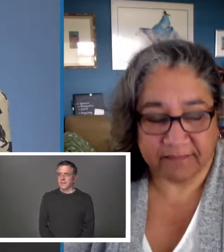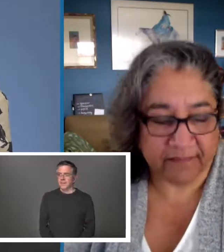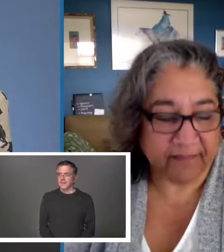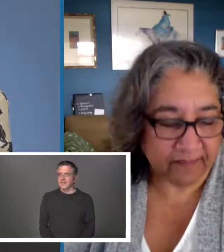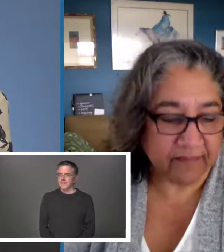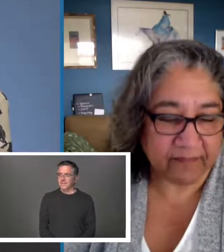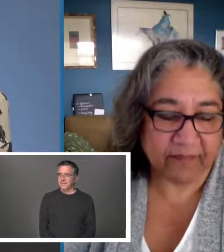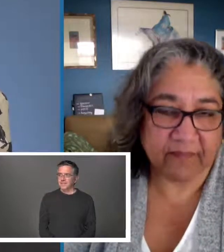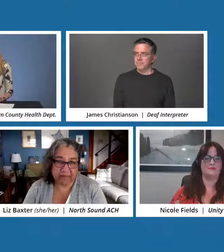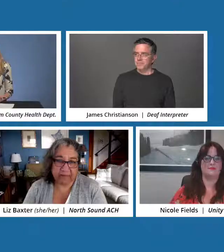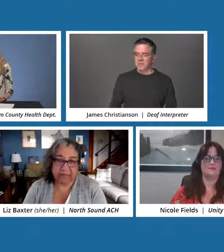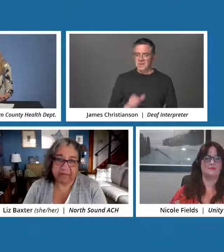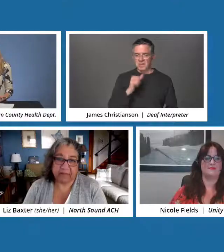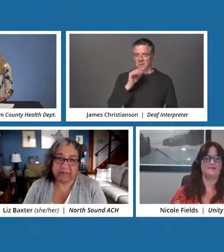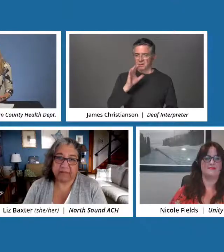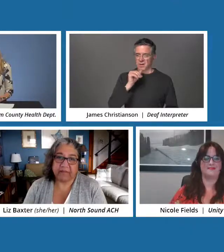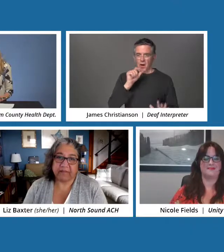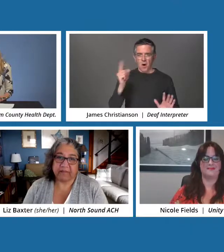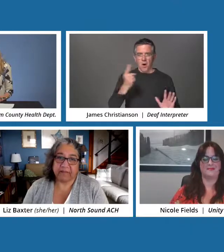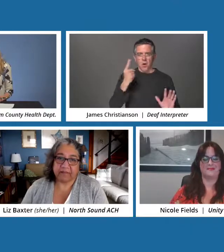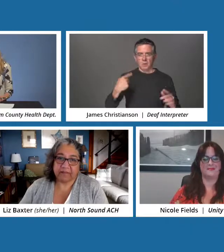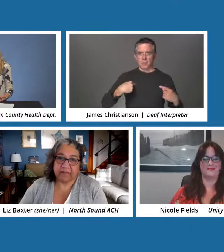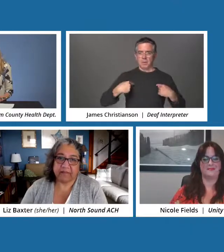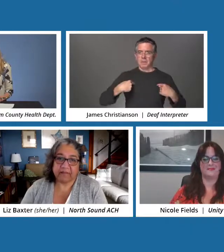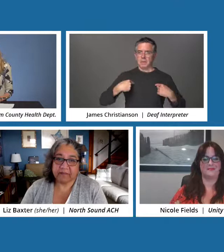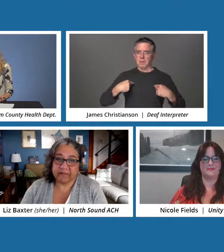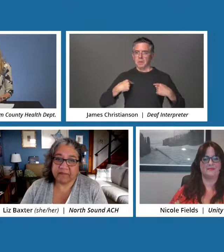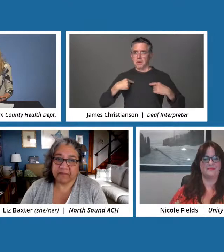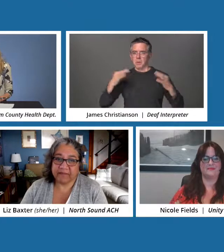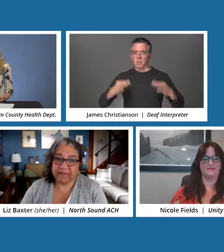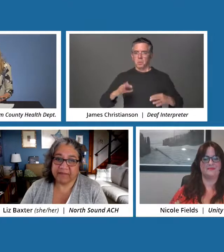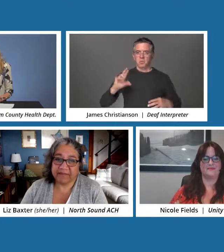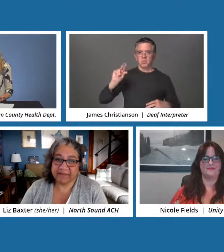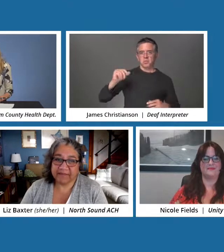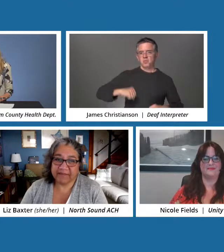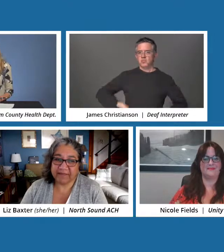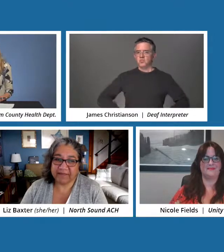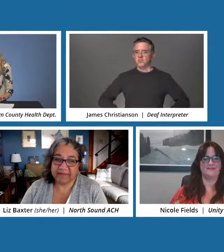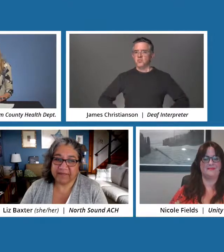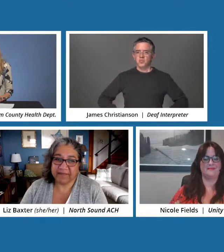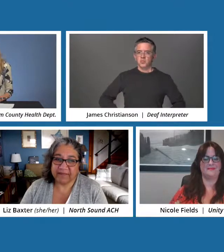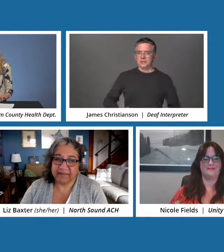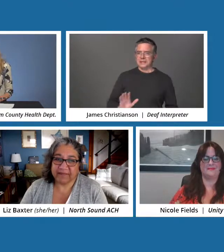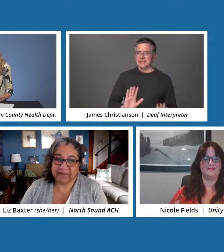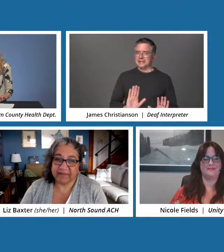So with that, thanks so much. Oh, what a great panel. What a great conversation.